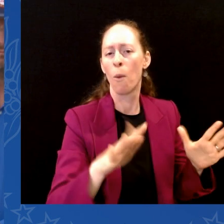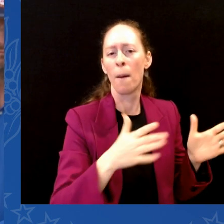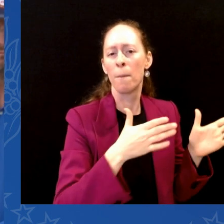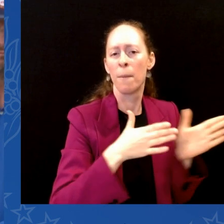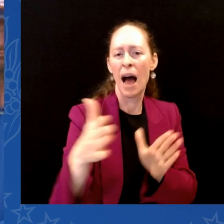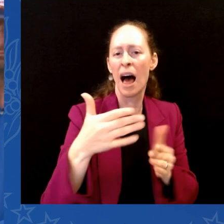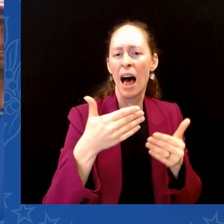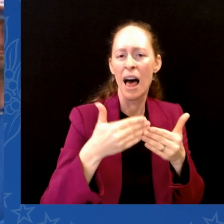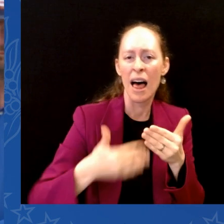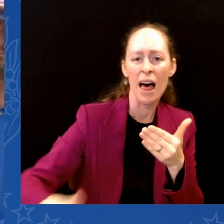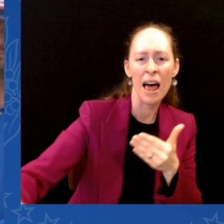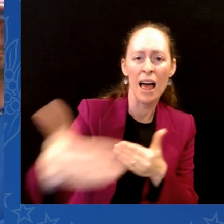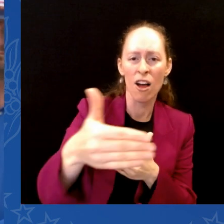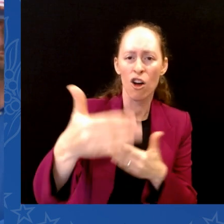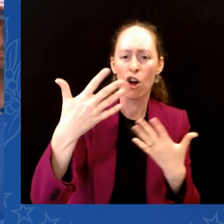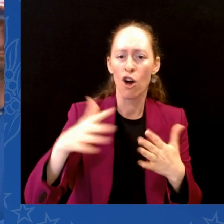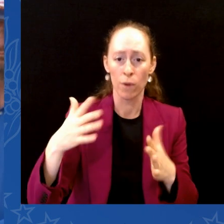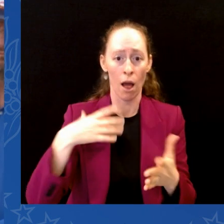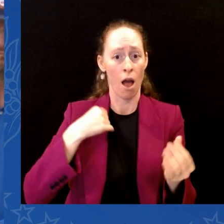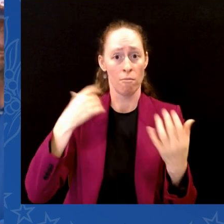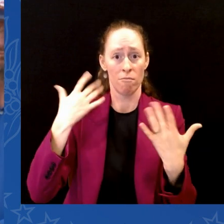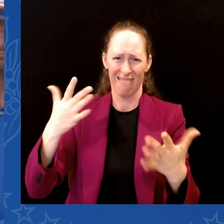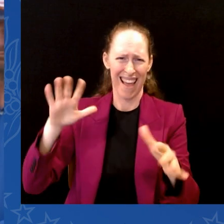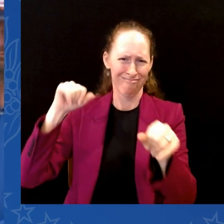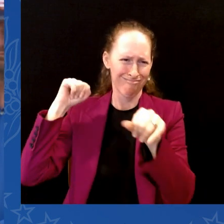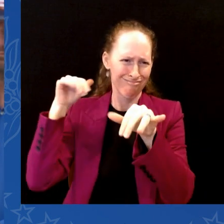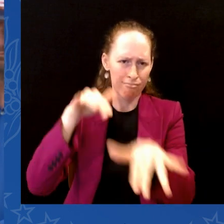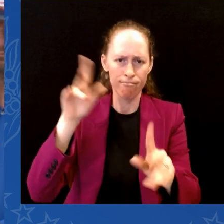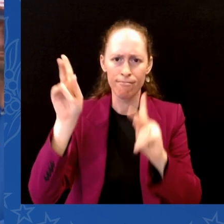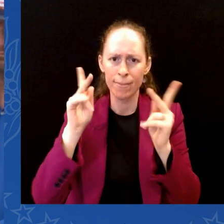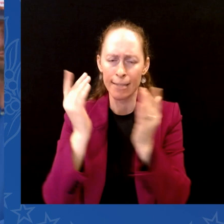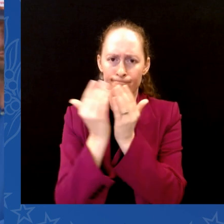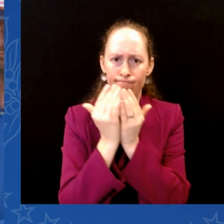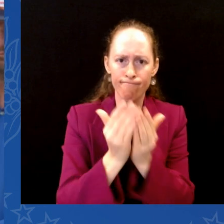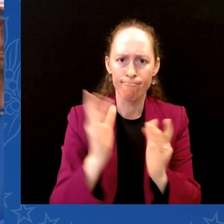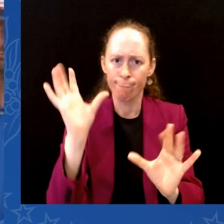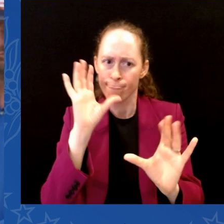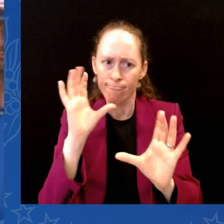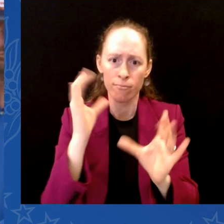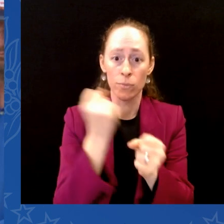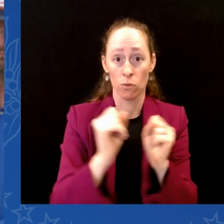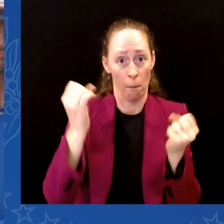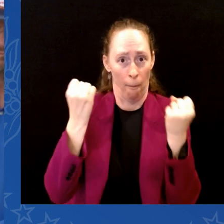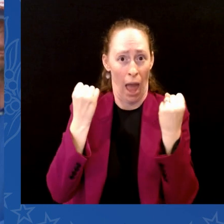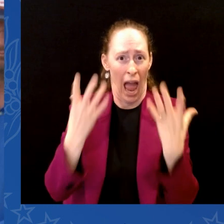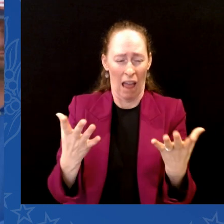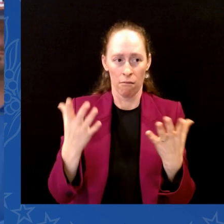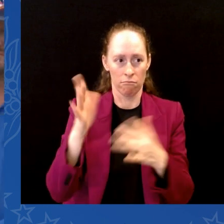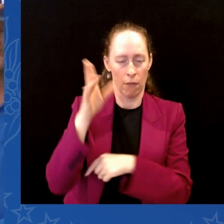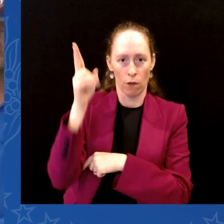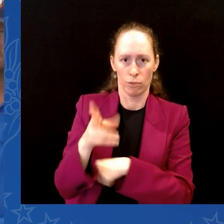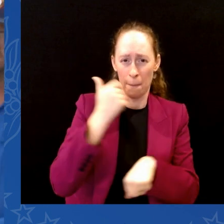ever assembled in the United States -- and FEMA, the Pentagon, the Coast Guard,